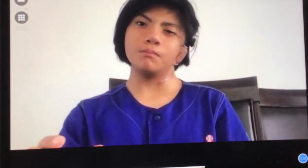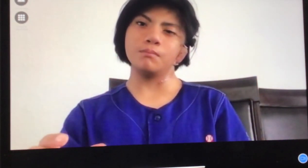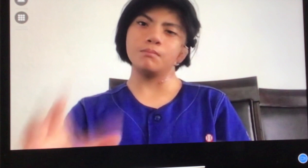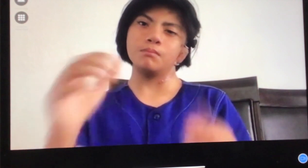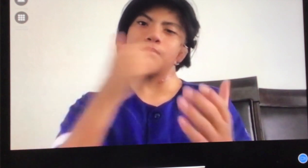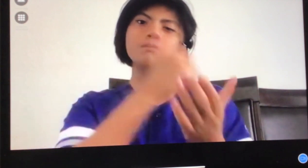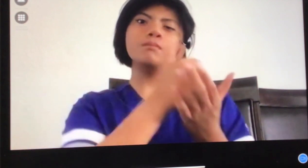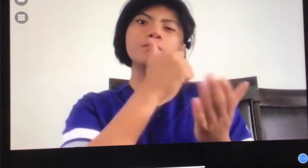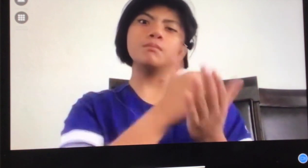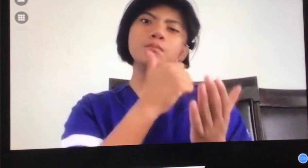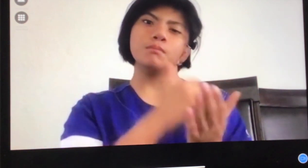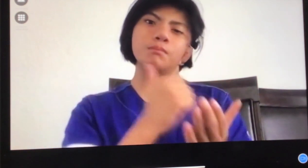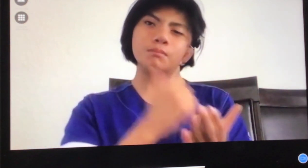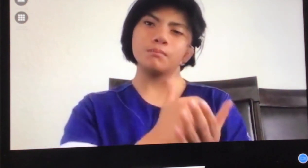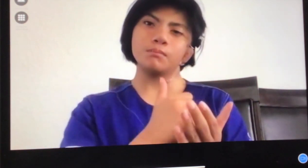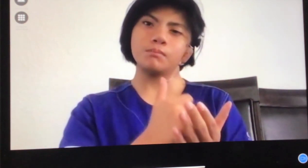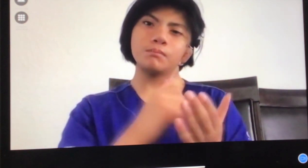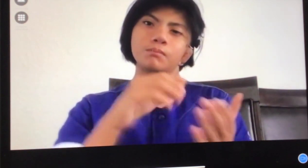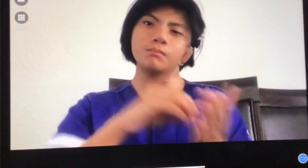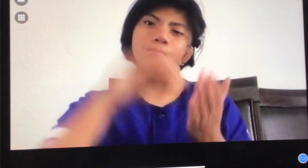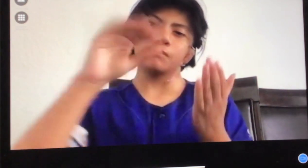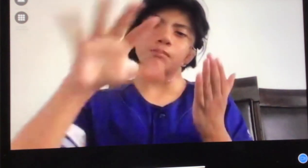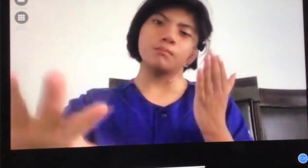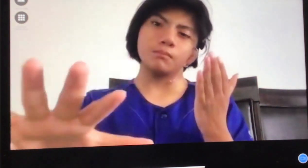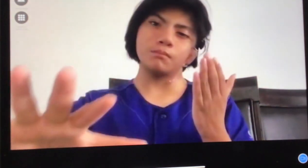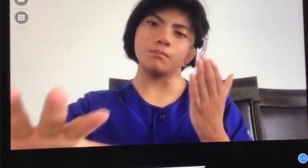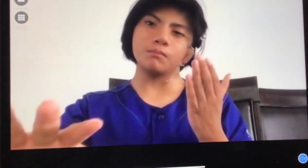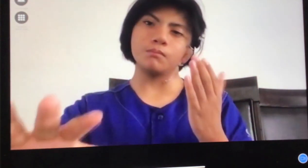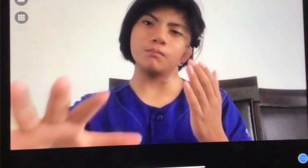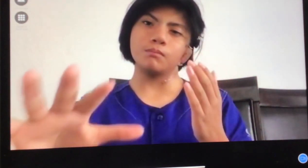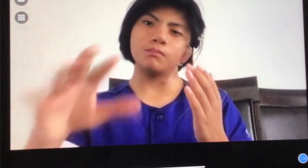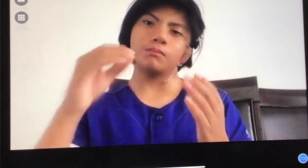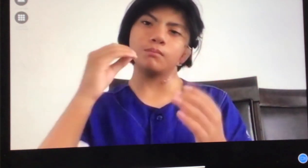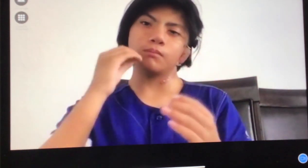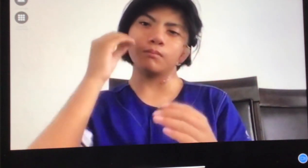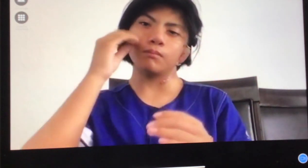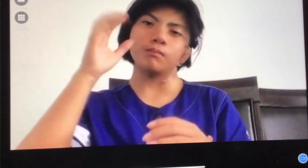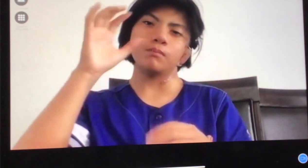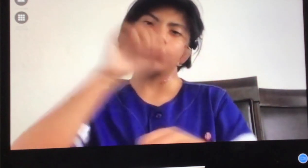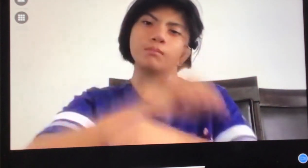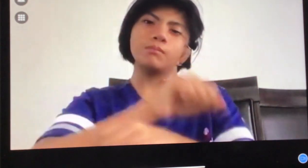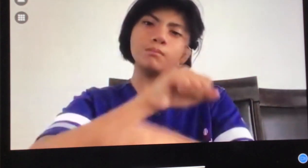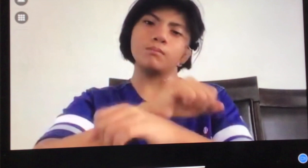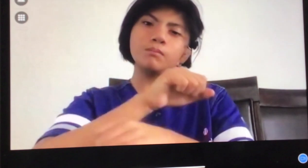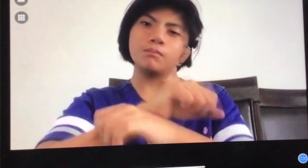I want to work here in the cottage and being able to help other students.